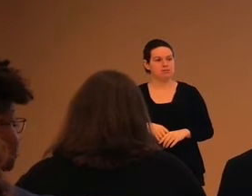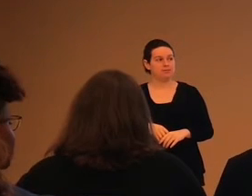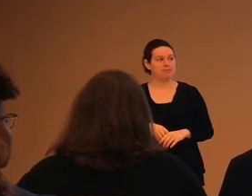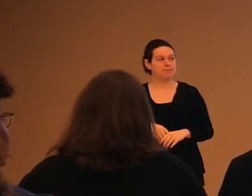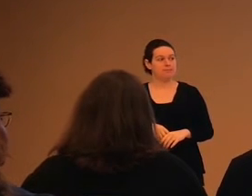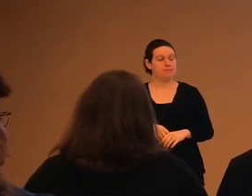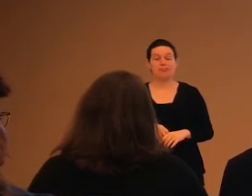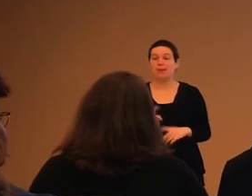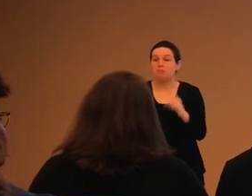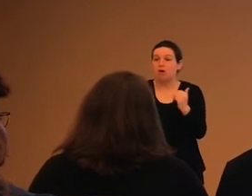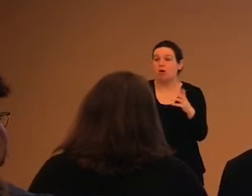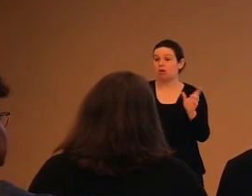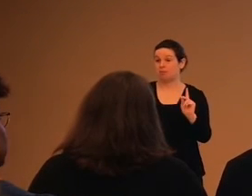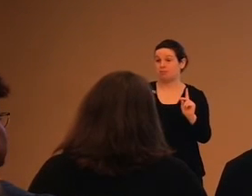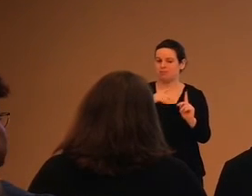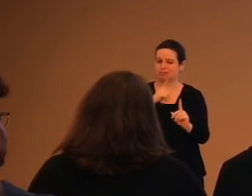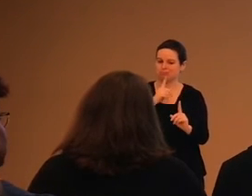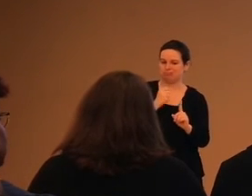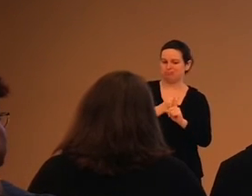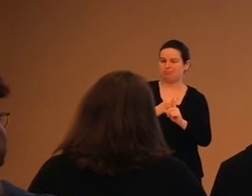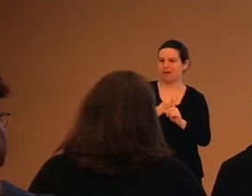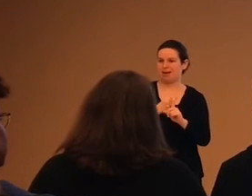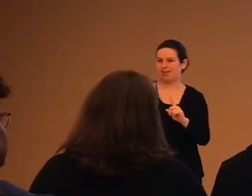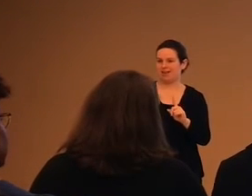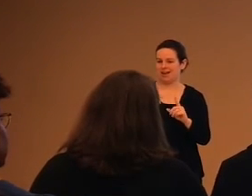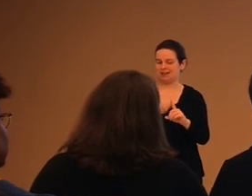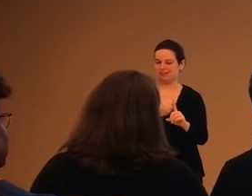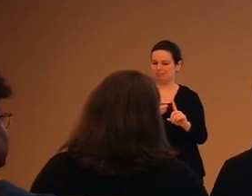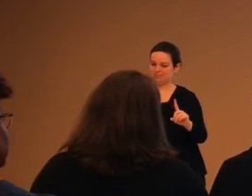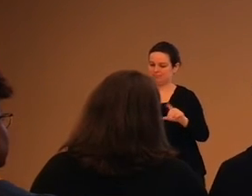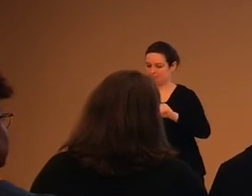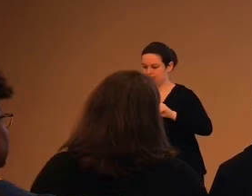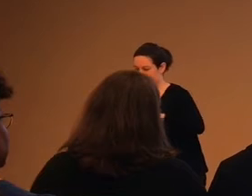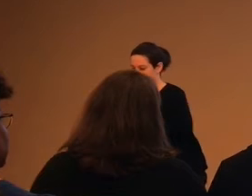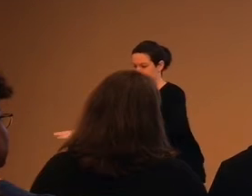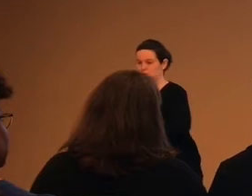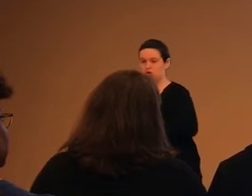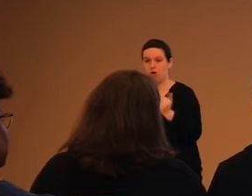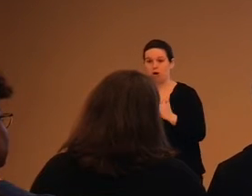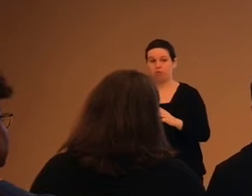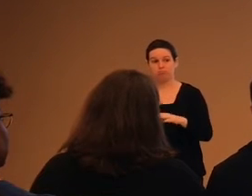Who were impacted by that westward expansion all over lenders all the American Indians?